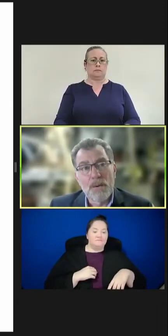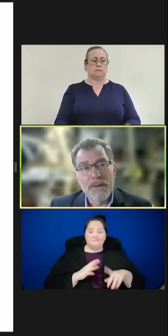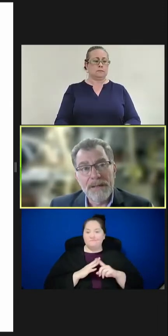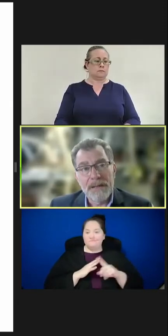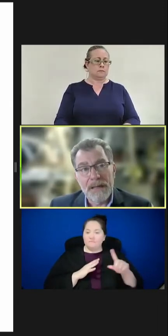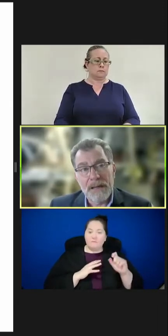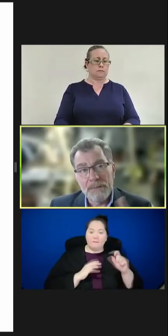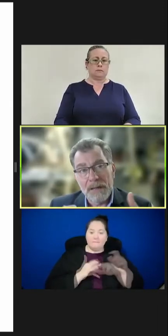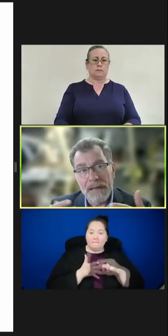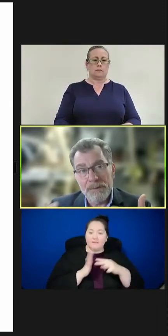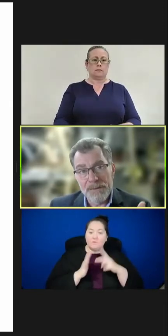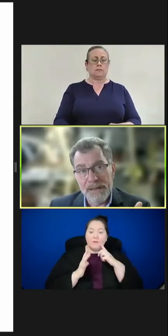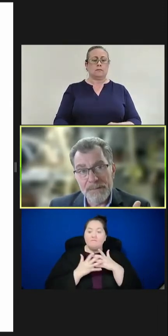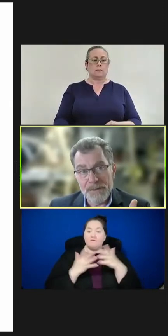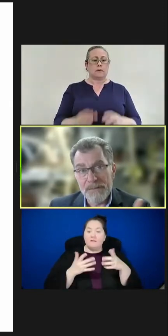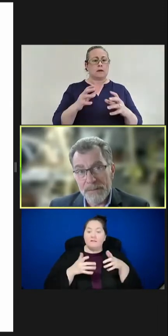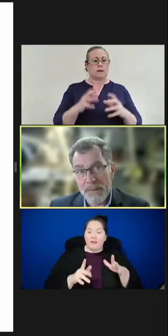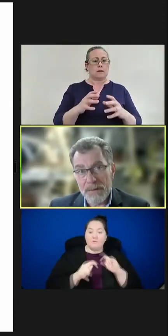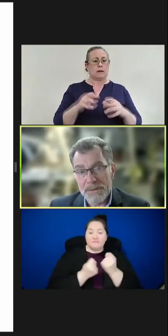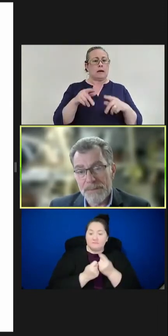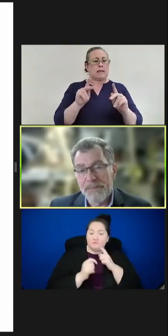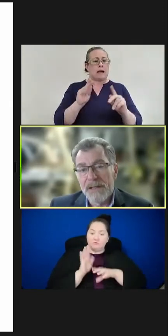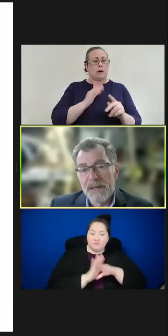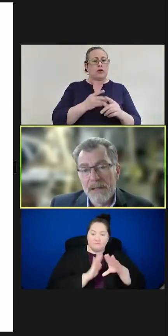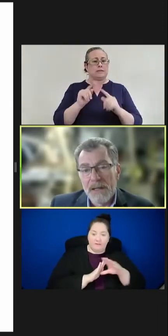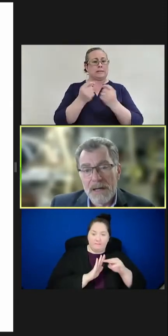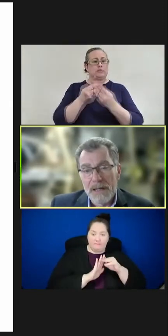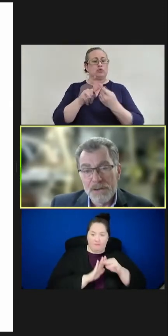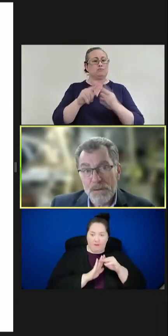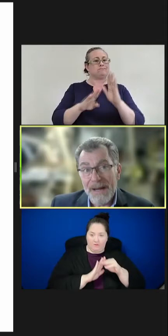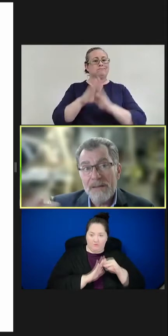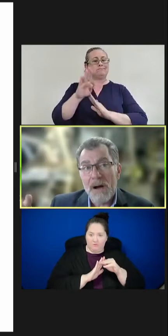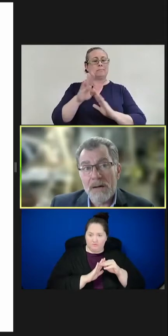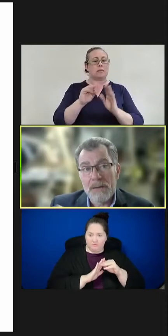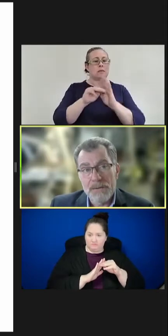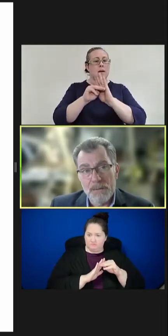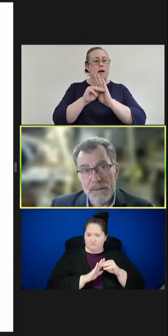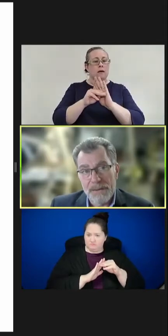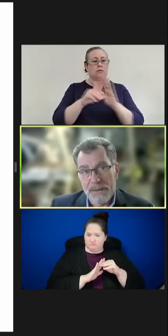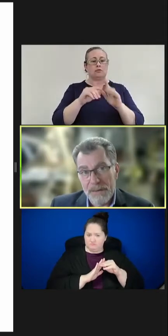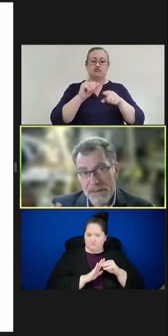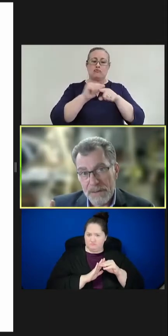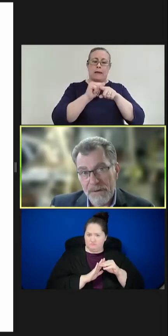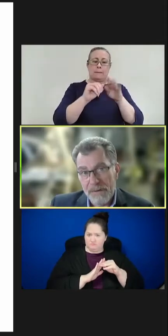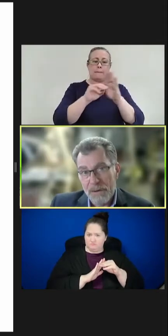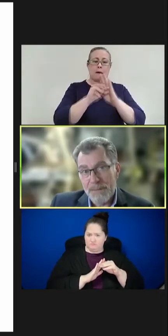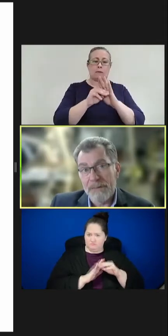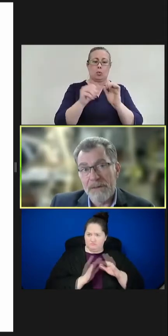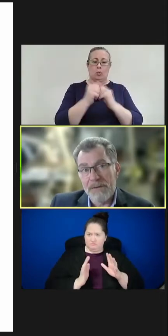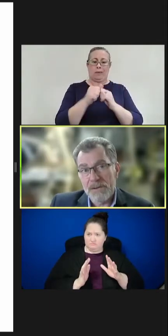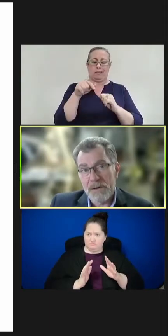we allow teams to develop the models, train the models with this very large amount of historical